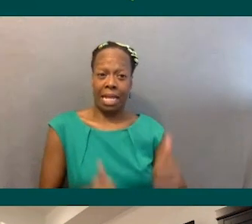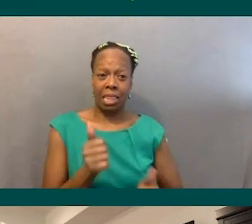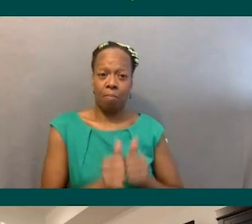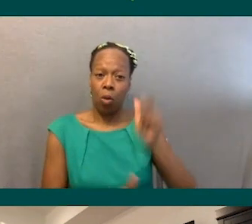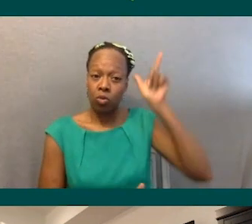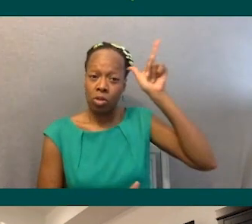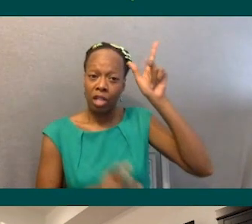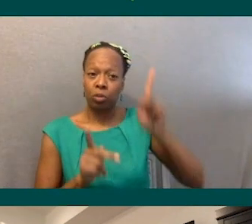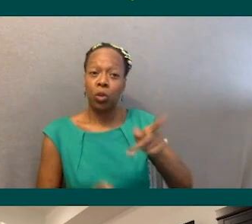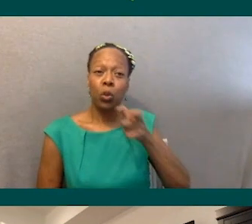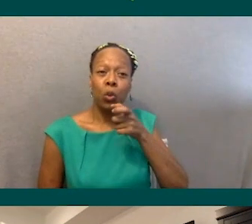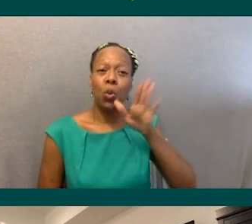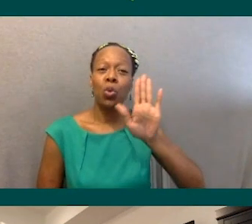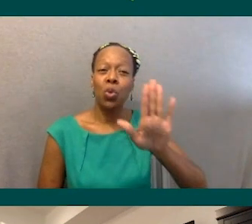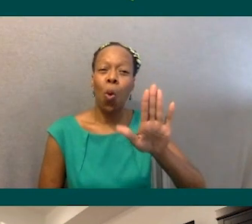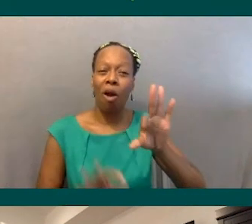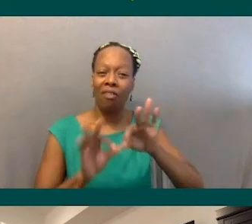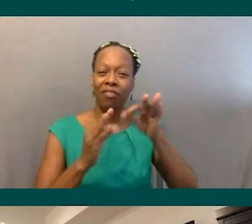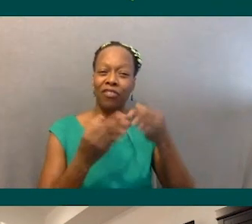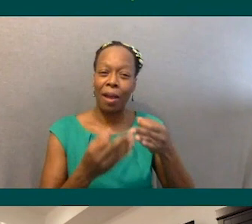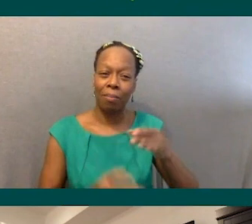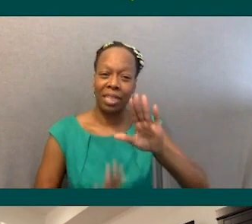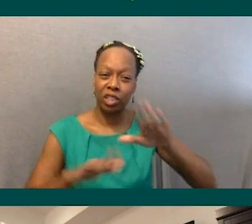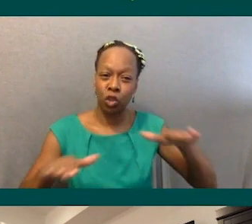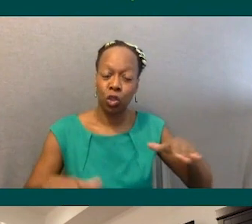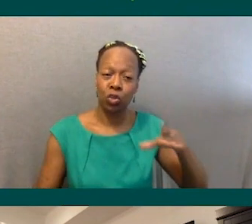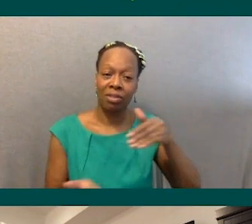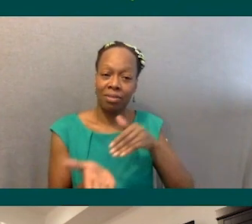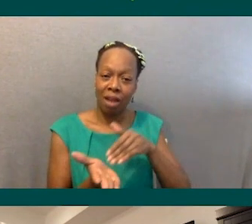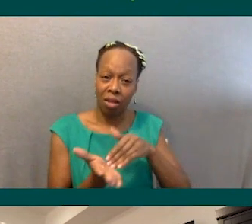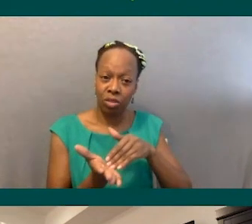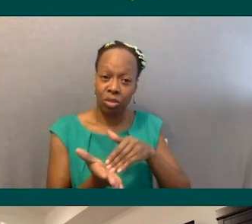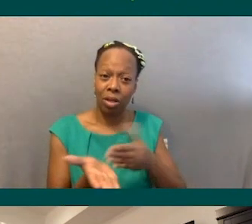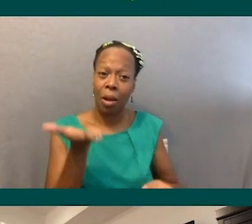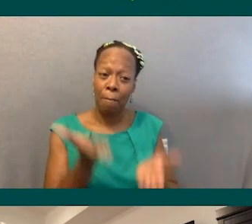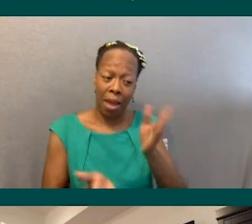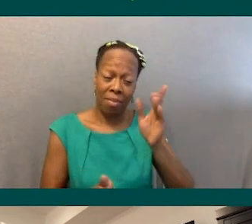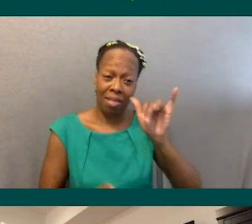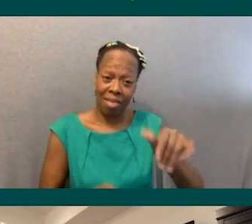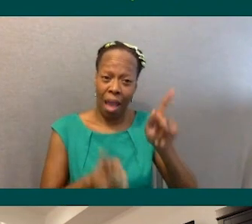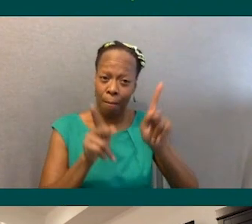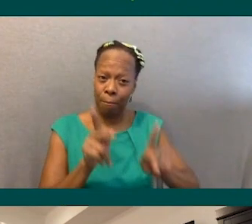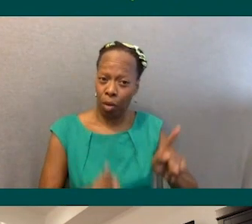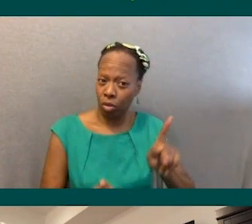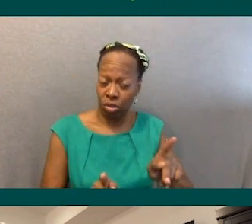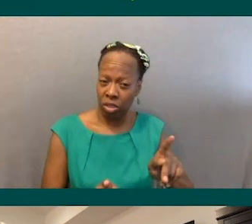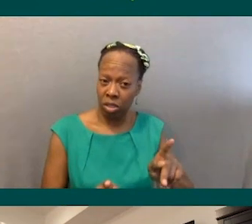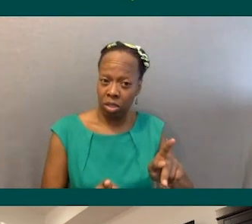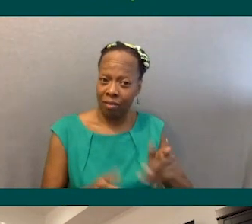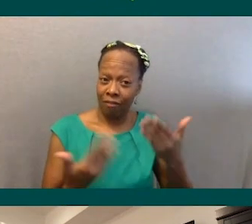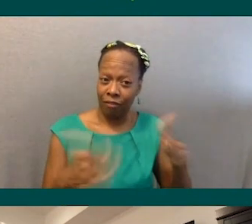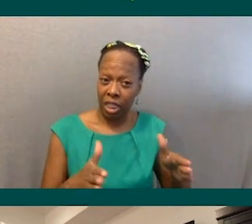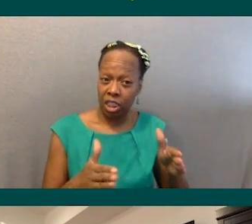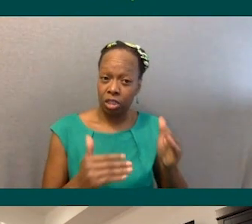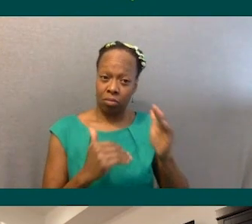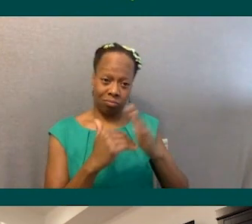would be your pediatrician. Pediatrician may or may not be comfortable